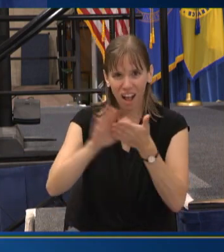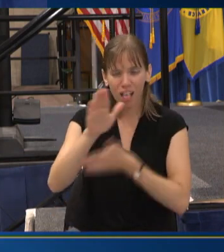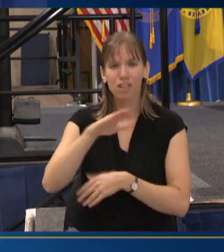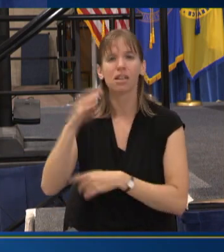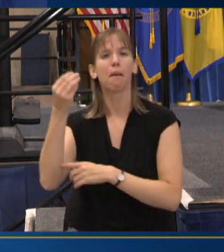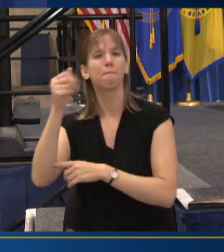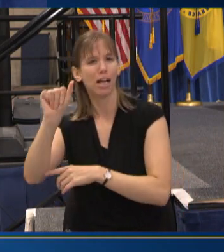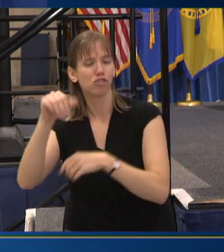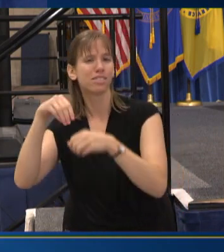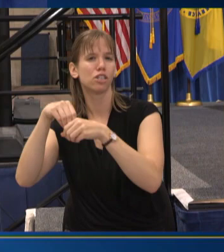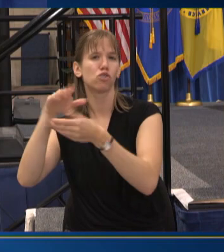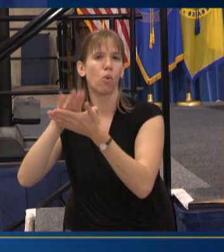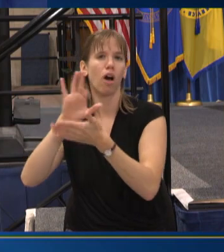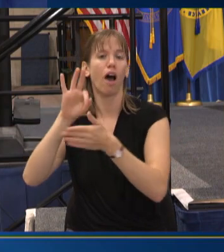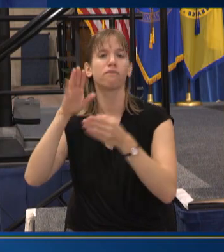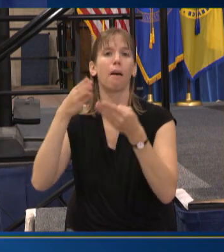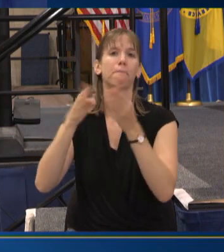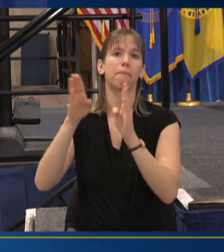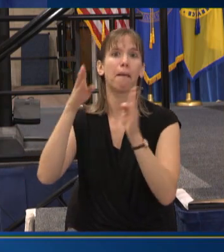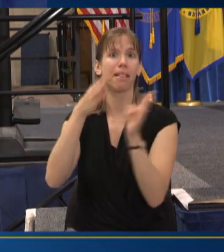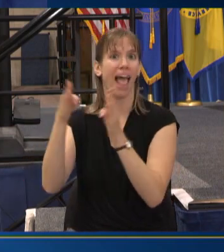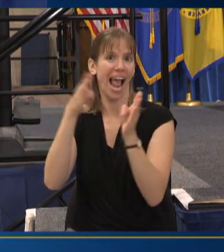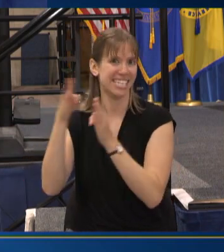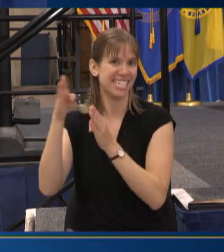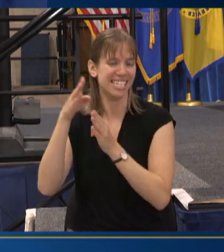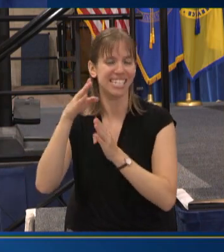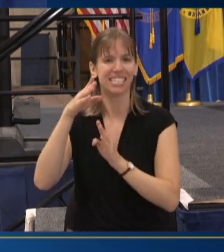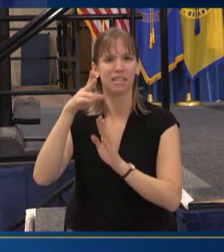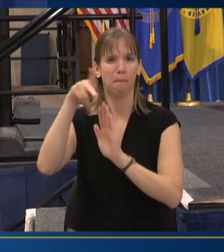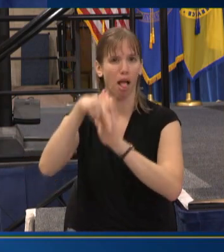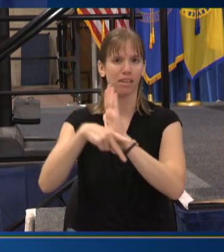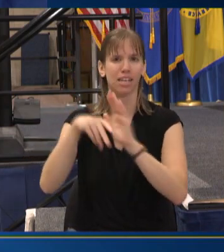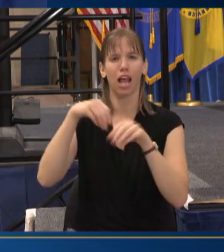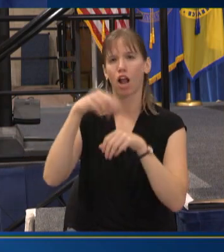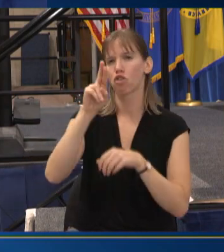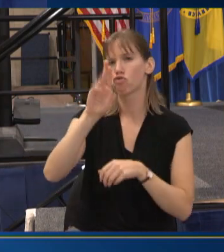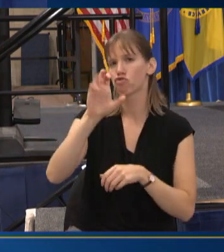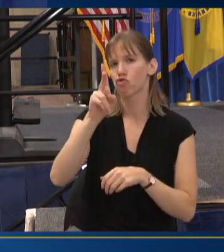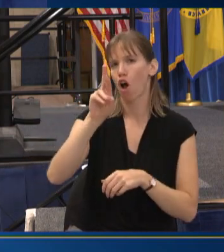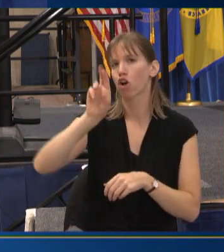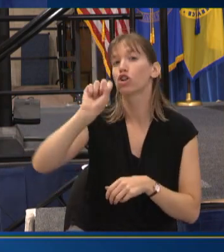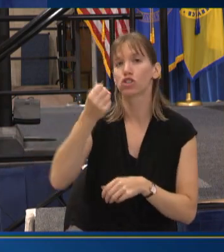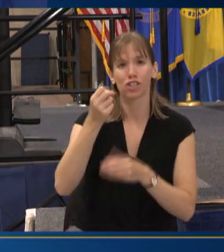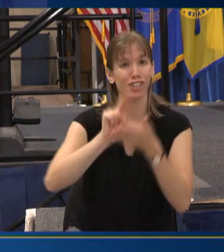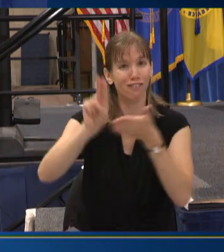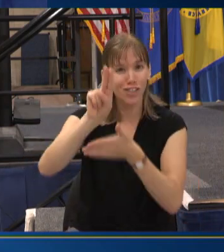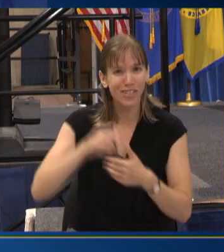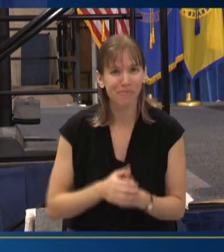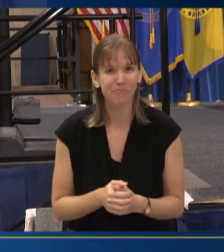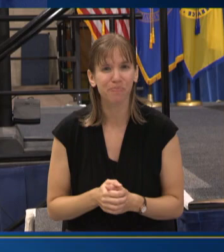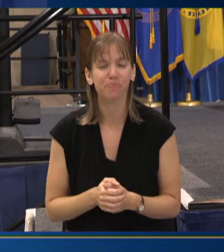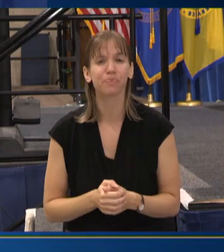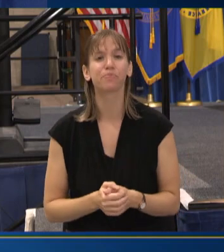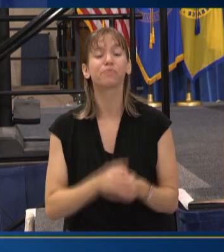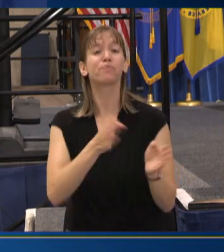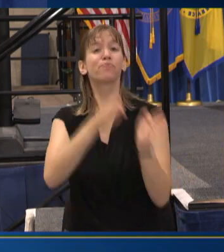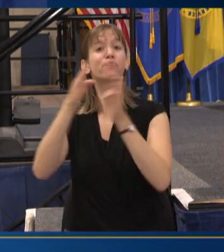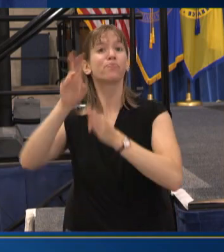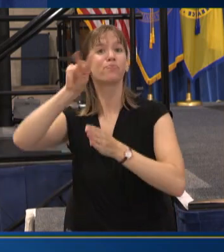Planning and Public Policy, both at Rutgers University. Our second speaker in the middle will be